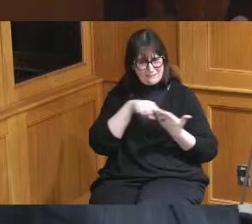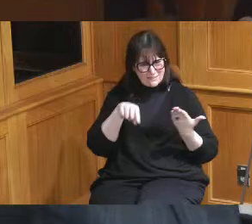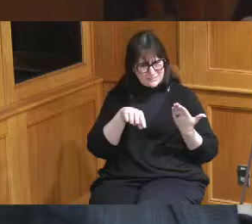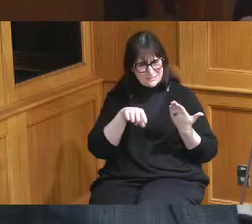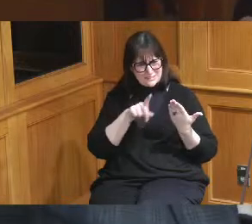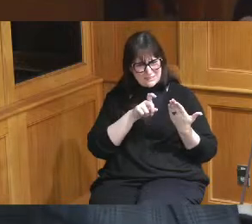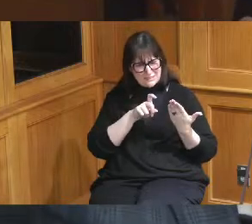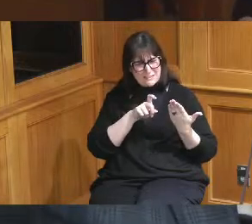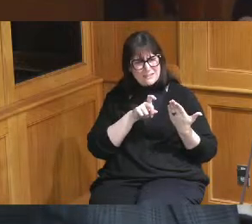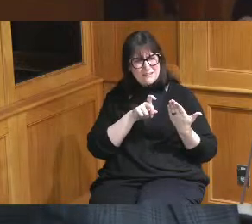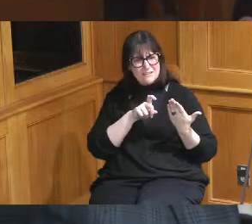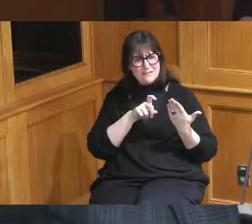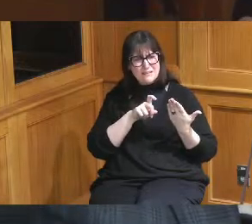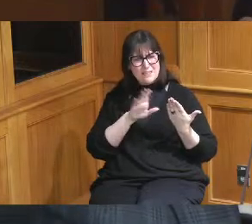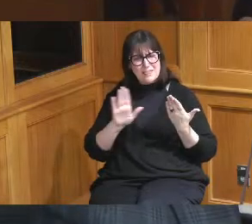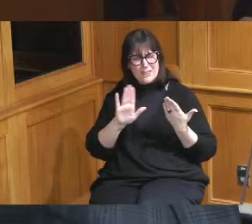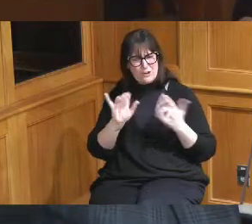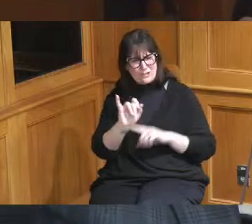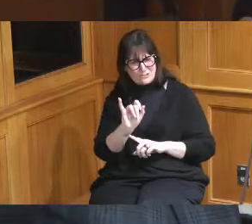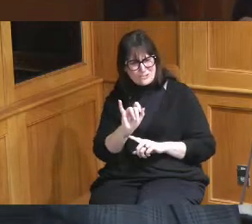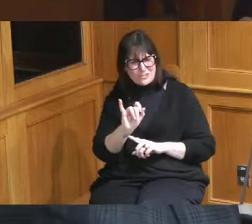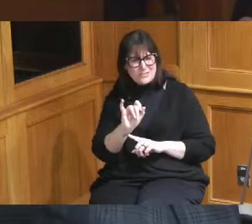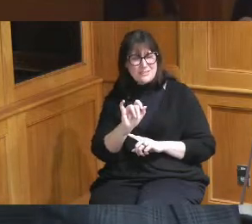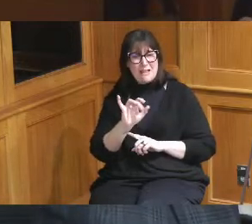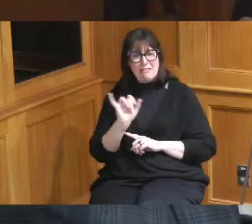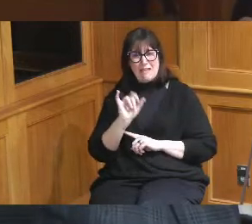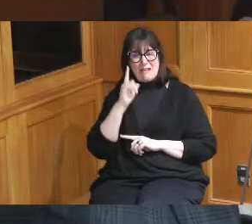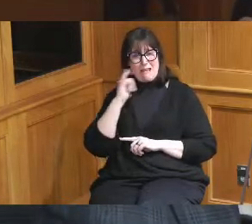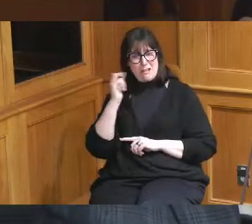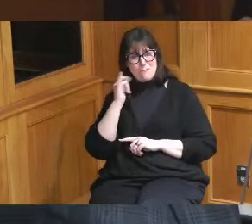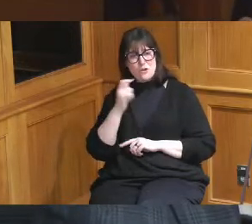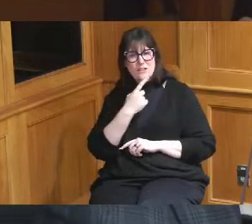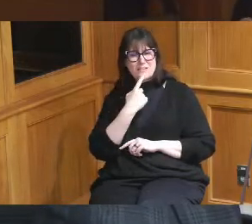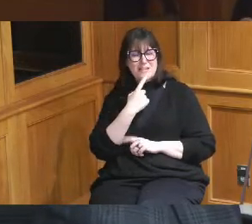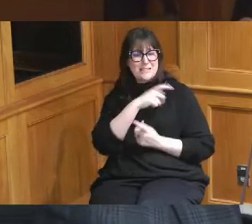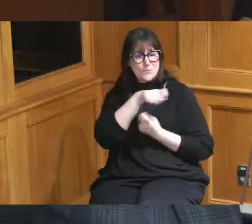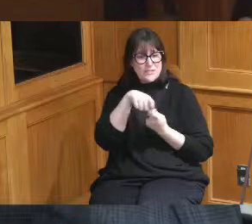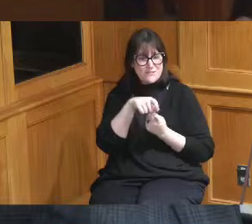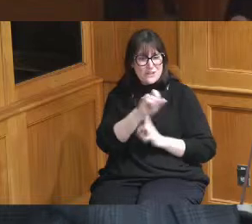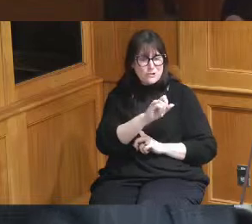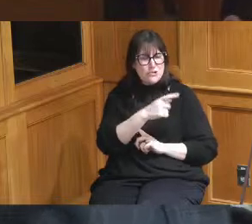Fire part of it they tell you to get a certain insurance but you didn't have it I think we need